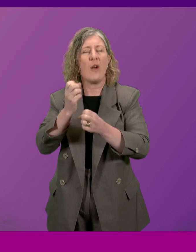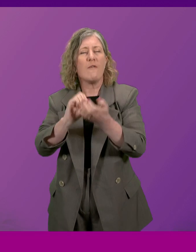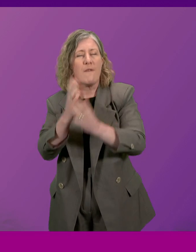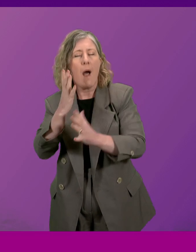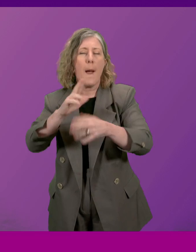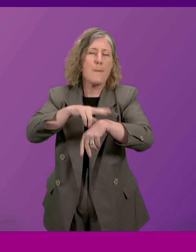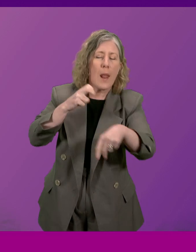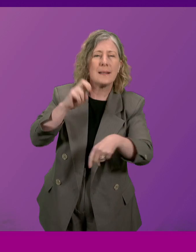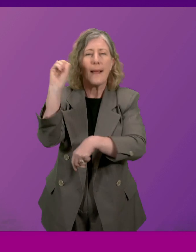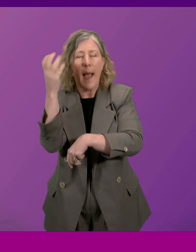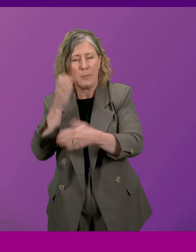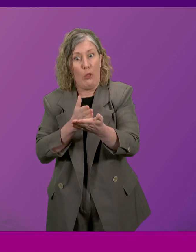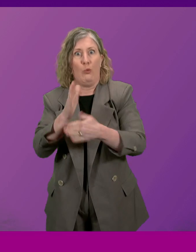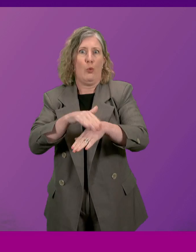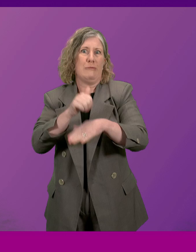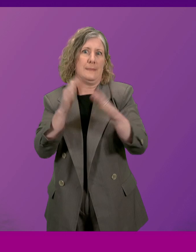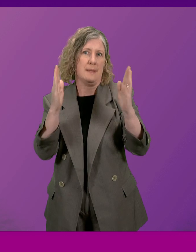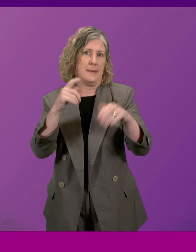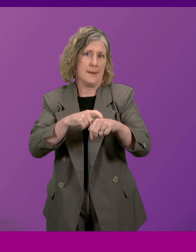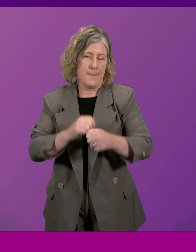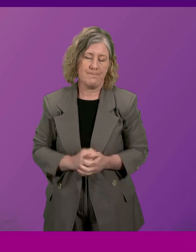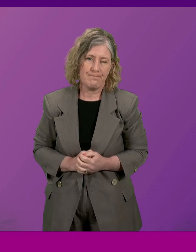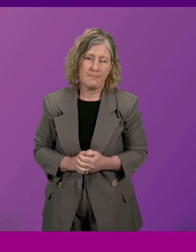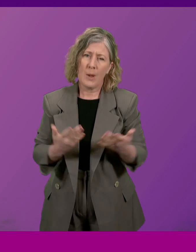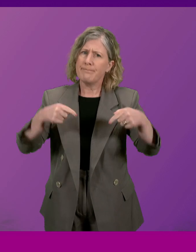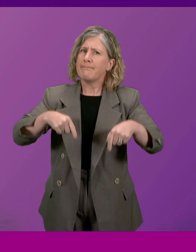Scotland is in the middle of a housing emergency. While all of us here will